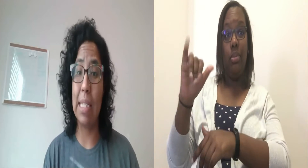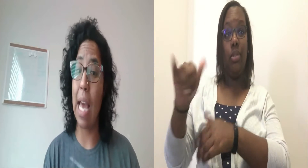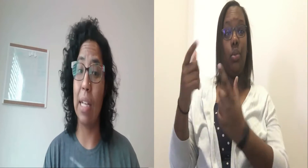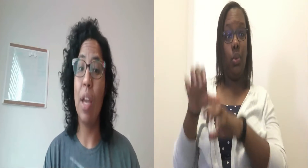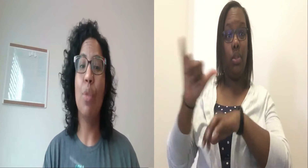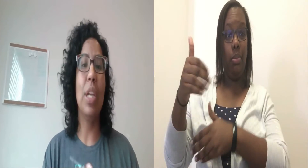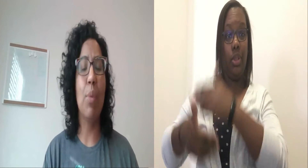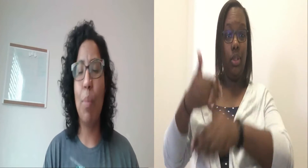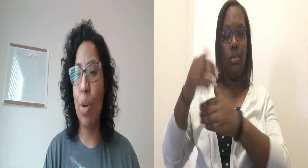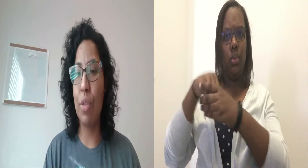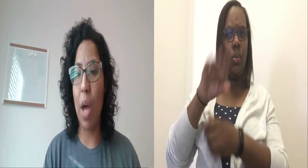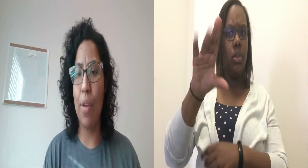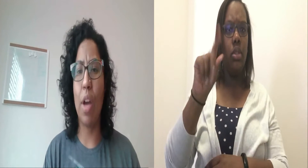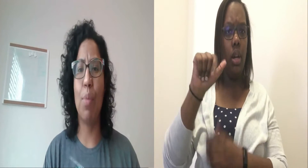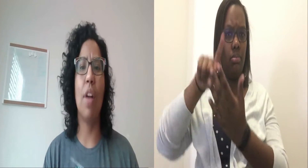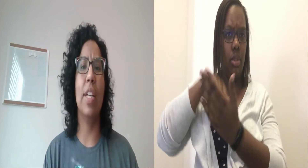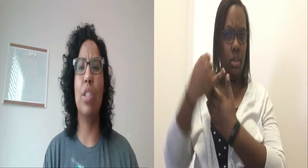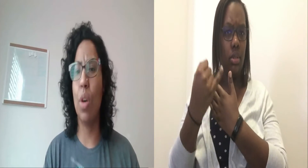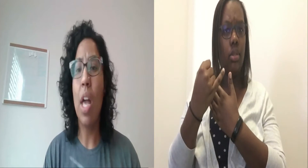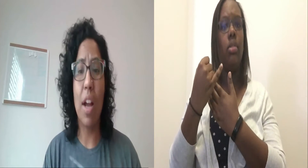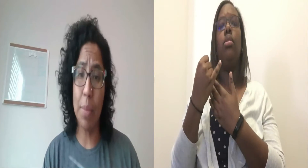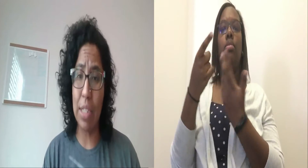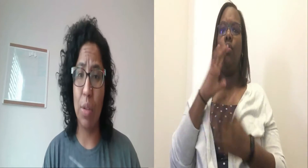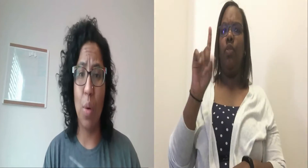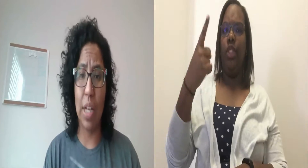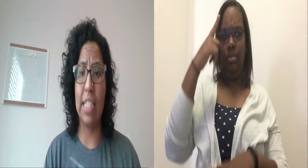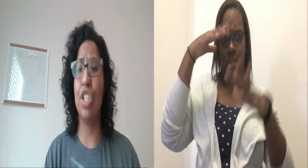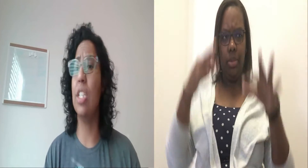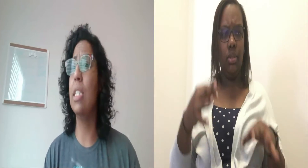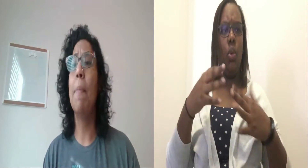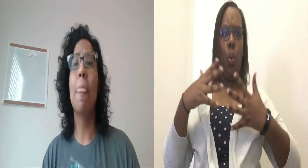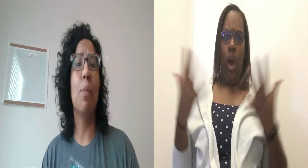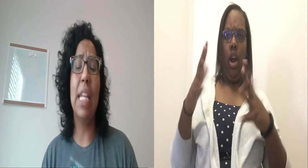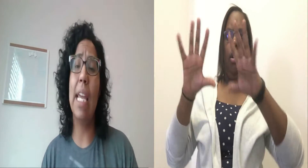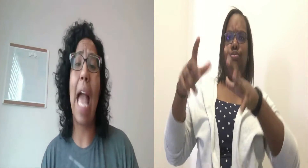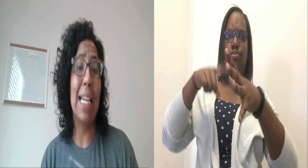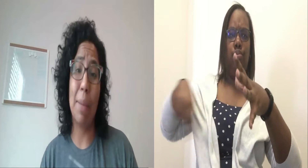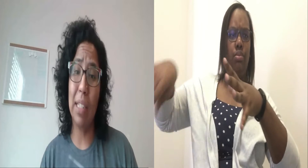done reading reports from other non-profits or governmental organizations, reading academic